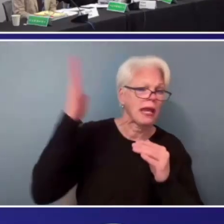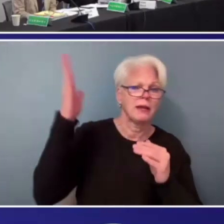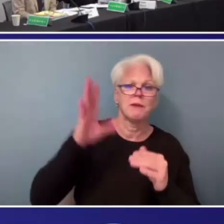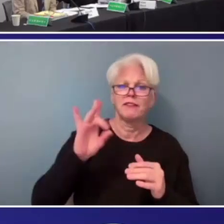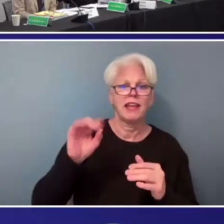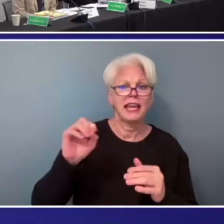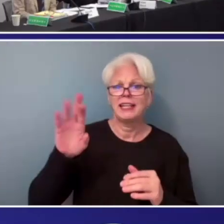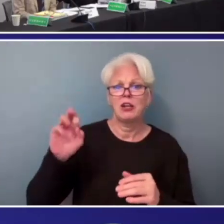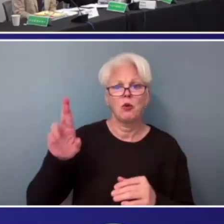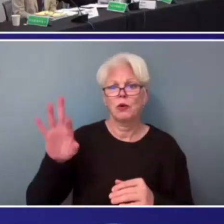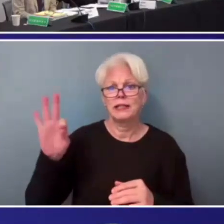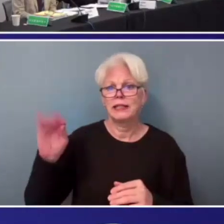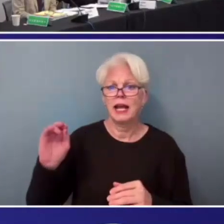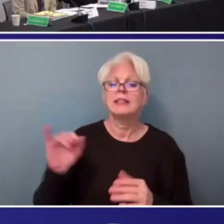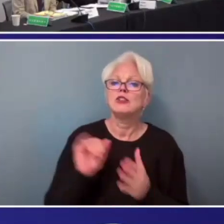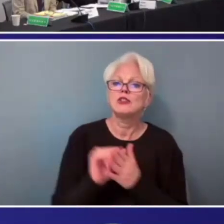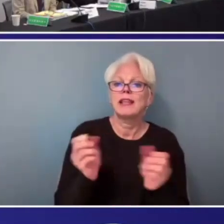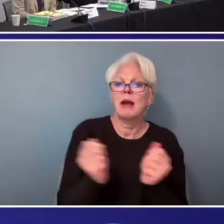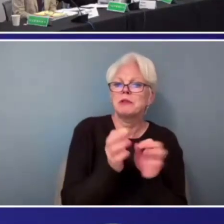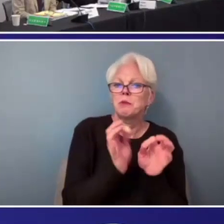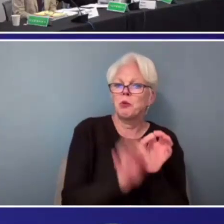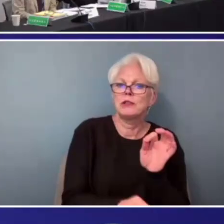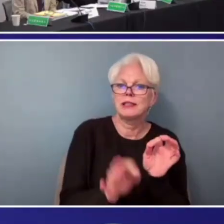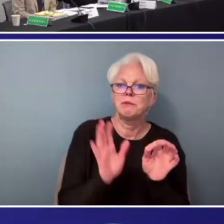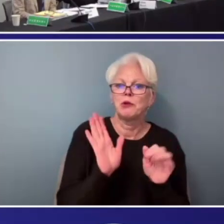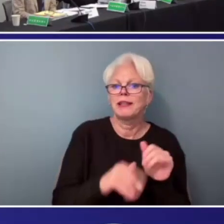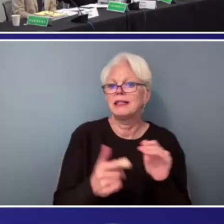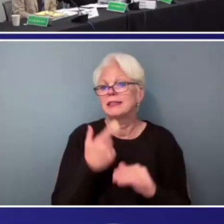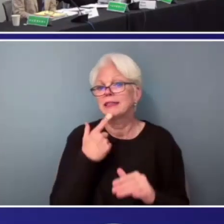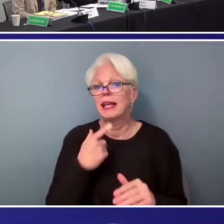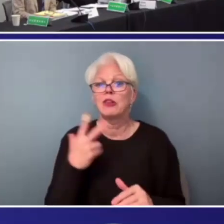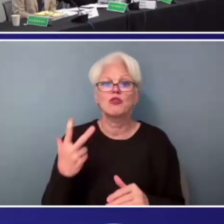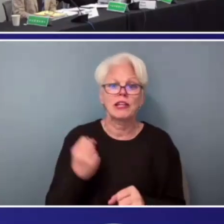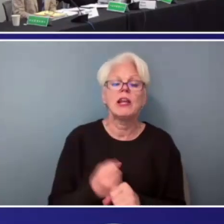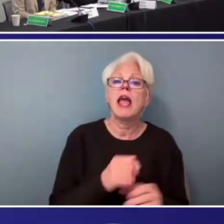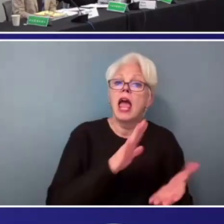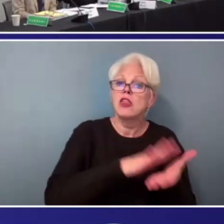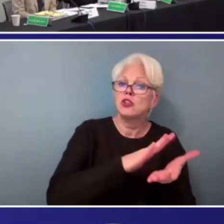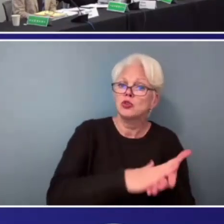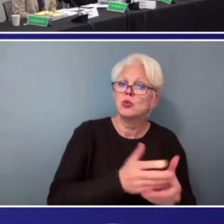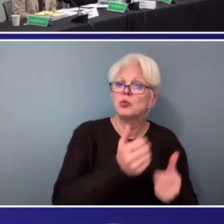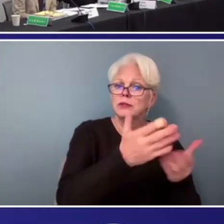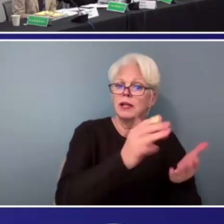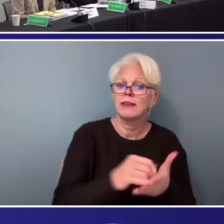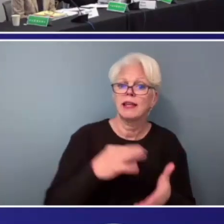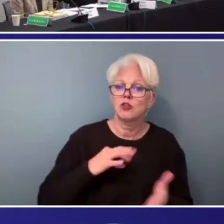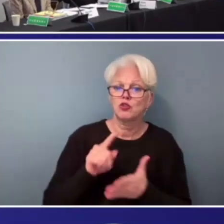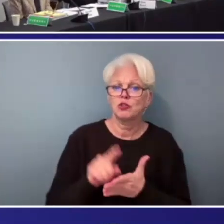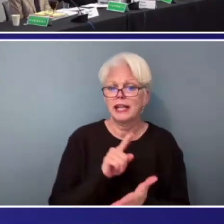And that was easier than doing three years. And that was at the suggestions of the schools, right, that the credit hours was an easier way to count. Okay.